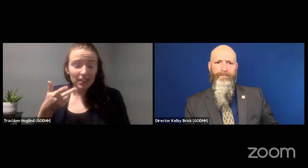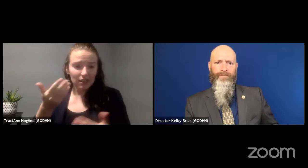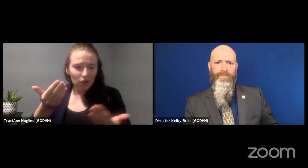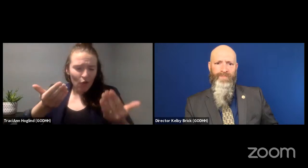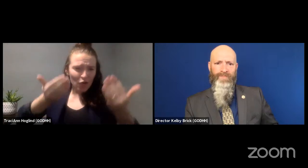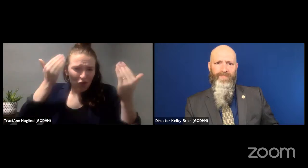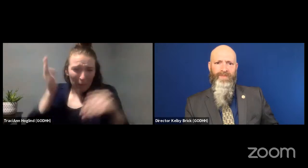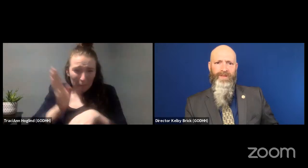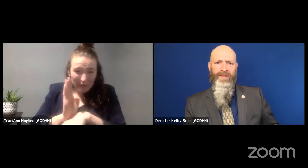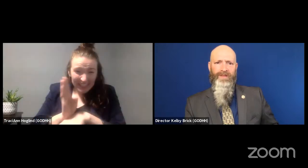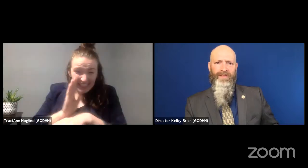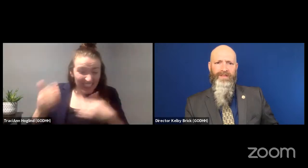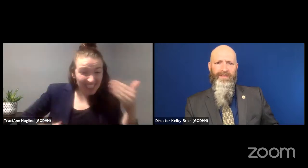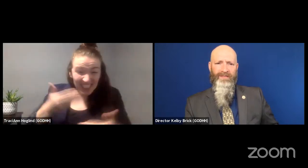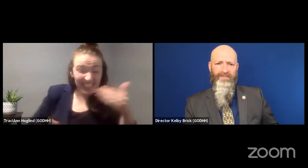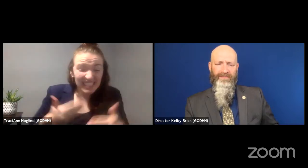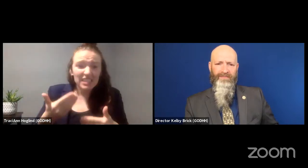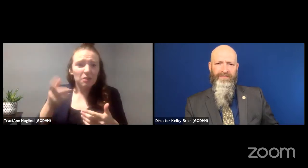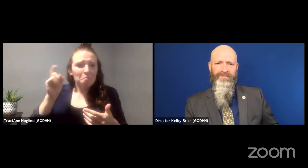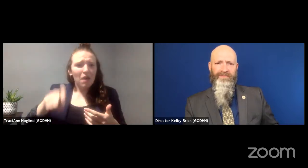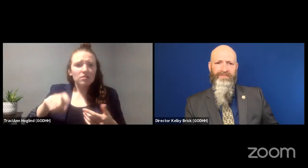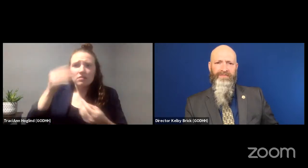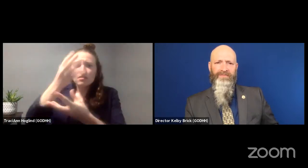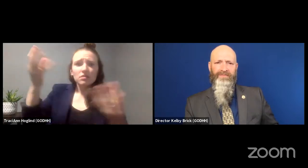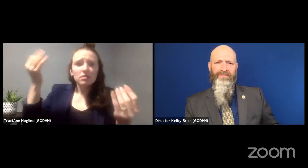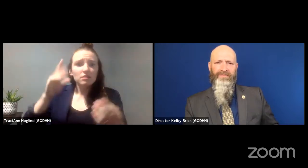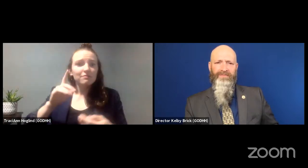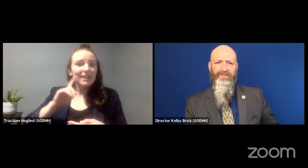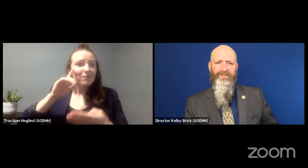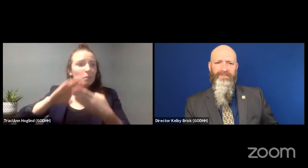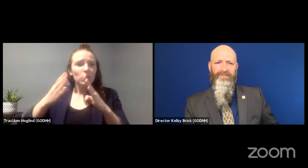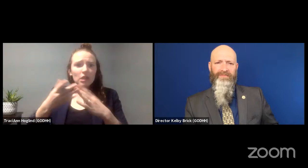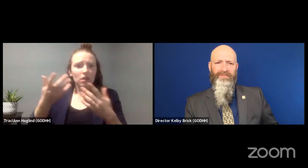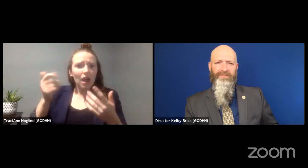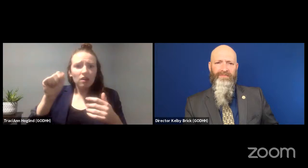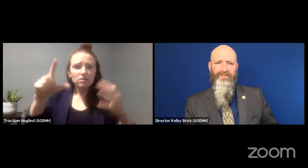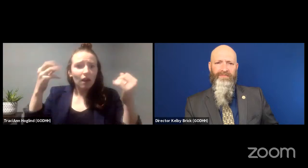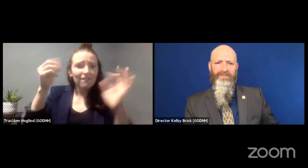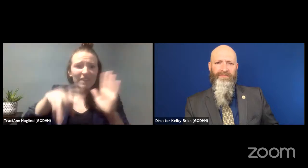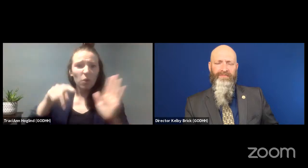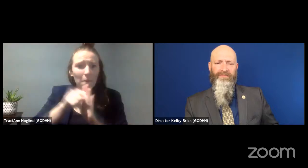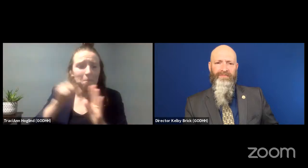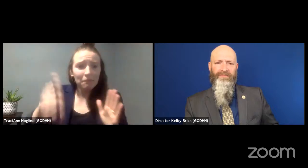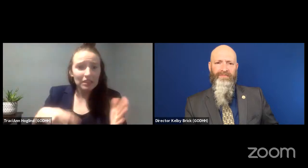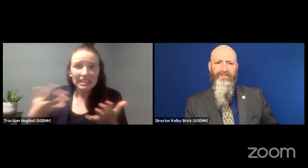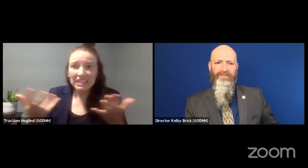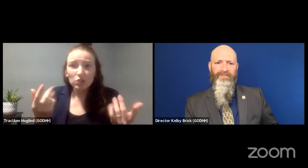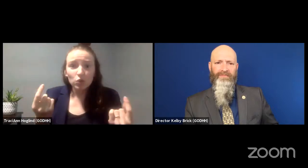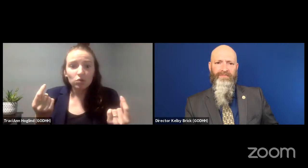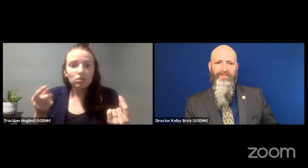spirit. The three of us in the office are very overwhelmed. We want to share information